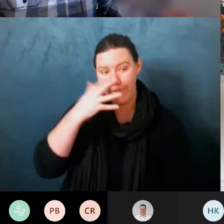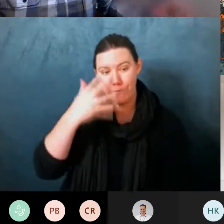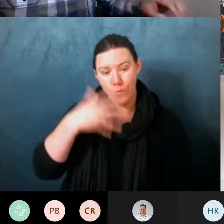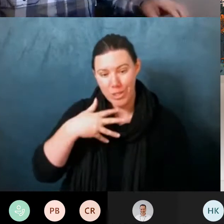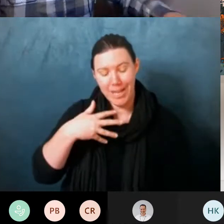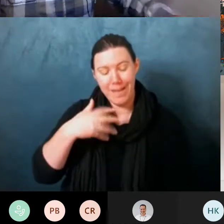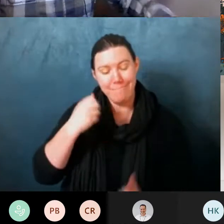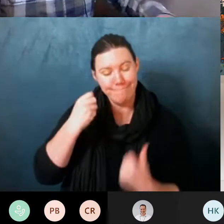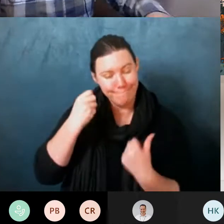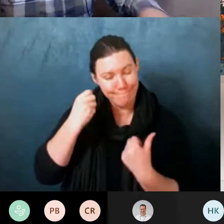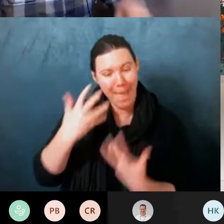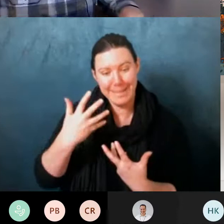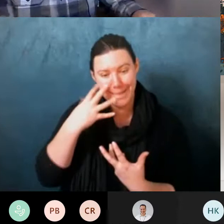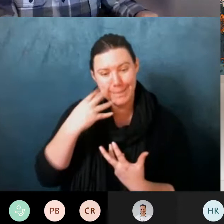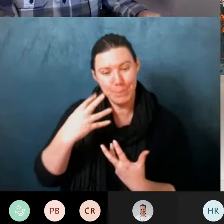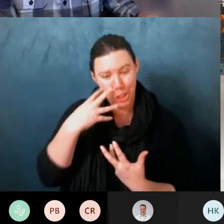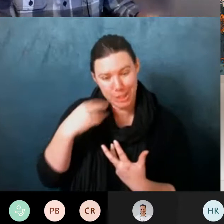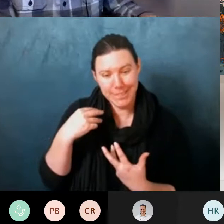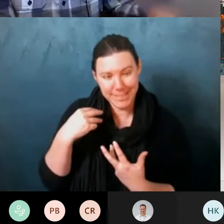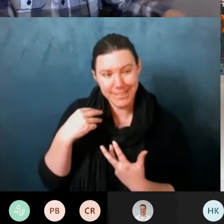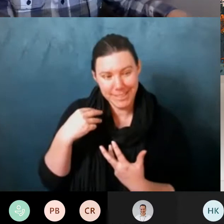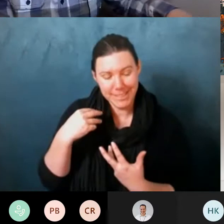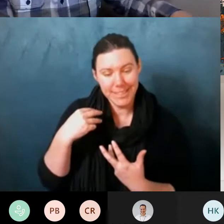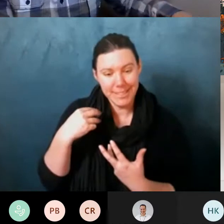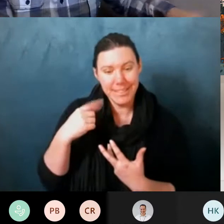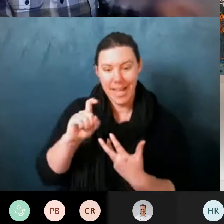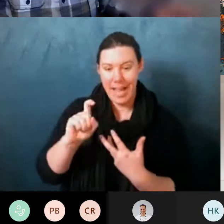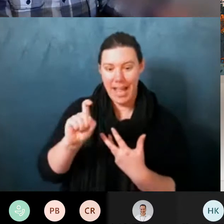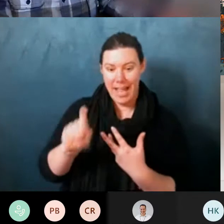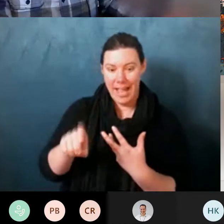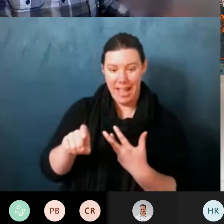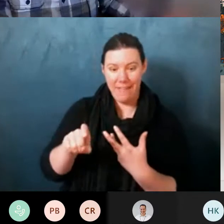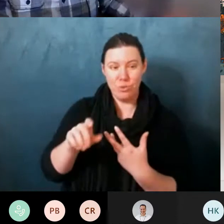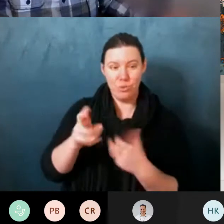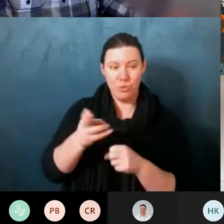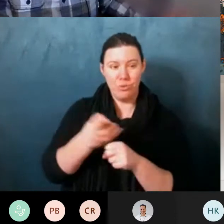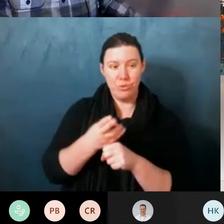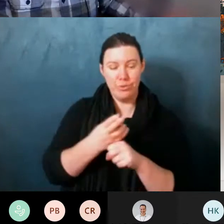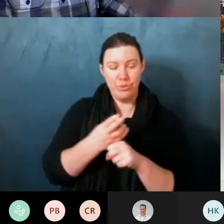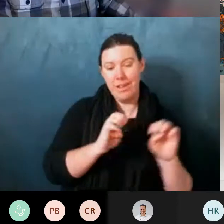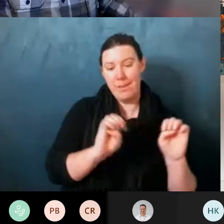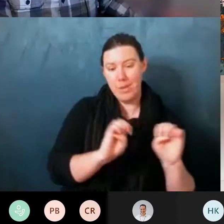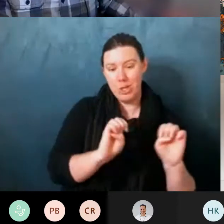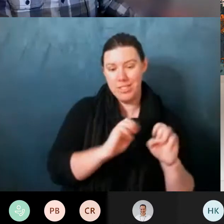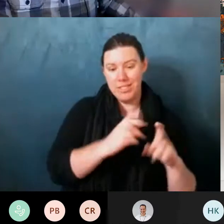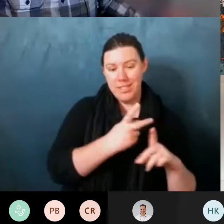where I've had to get healthcare between emergency care, and then I'm a cancer survivor,